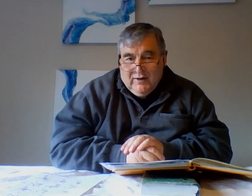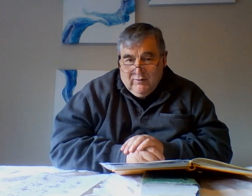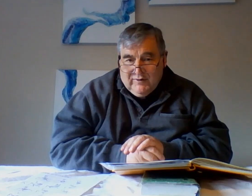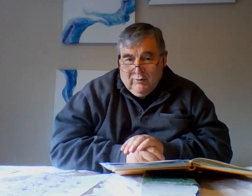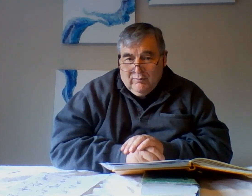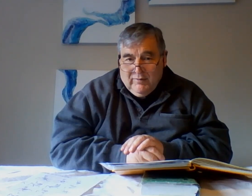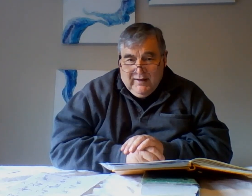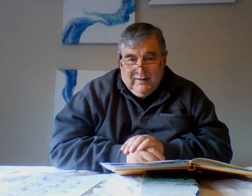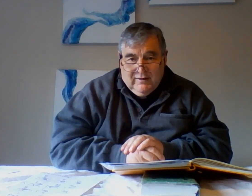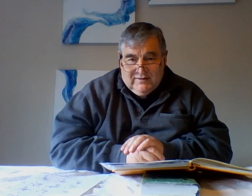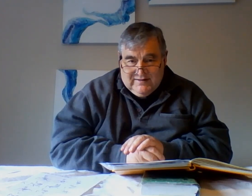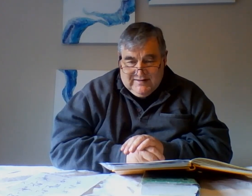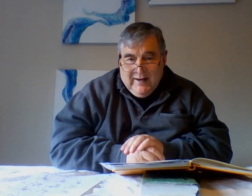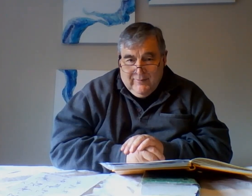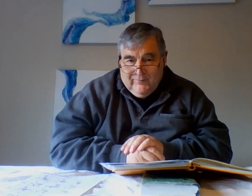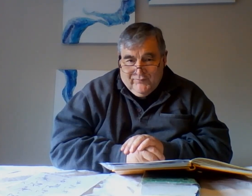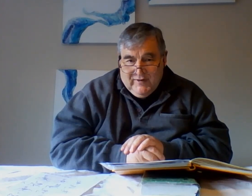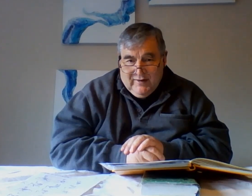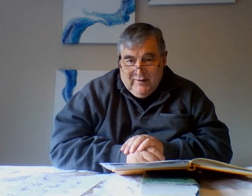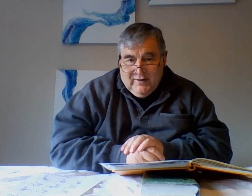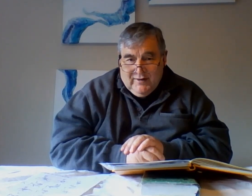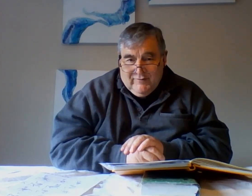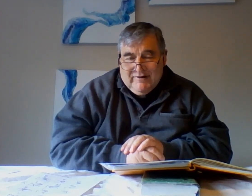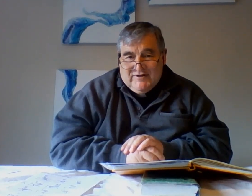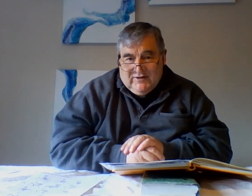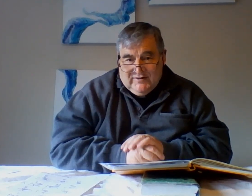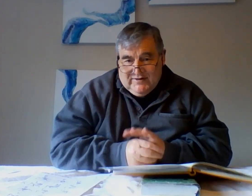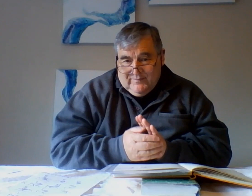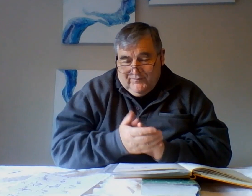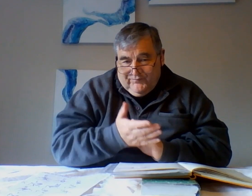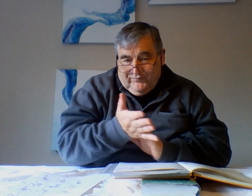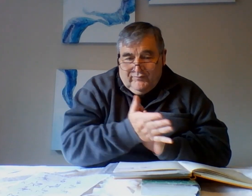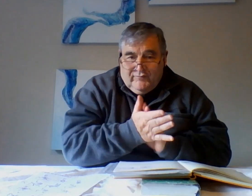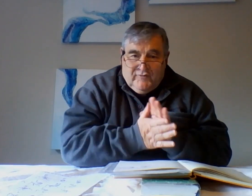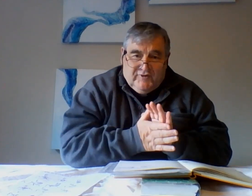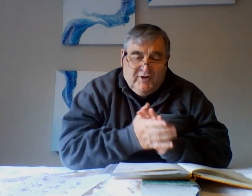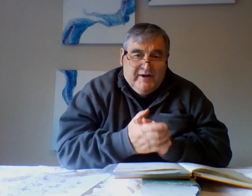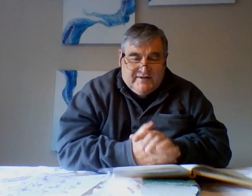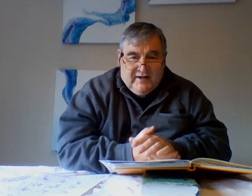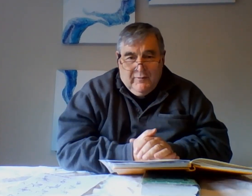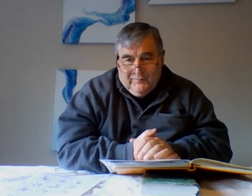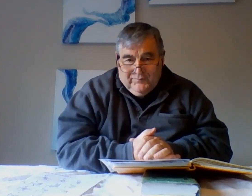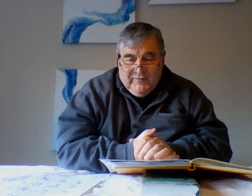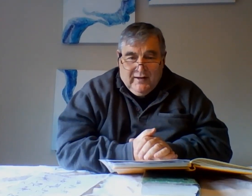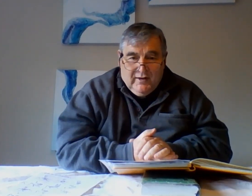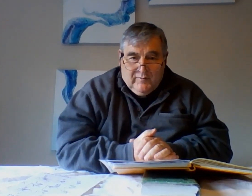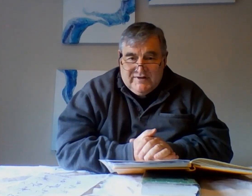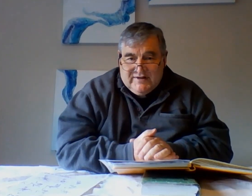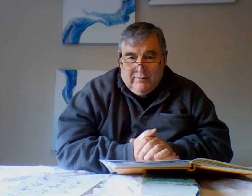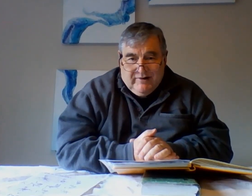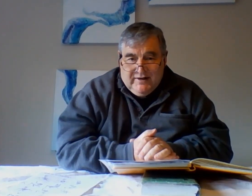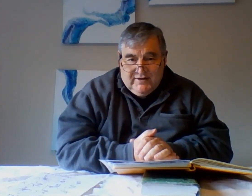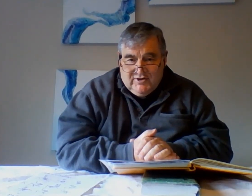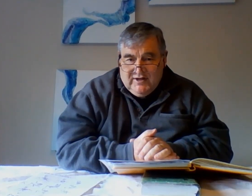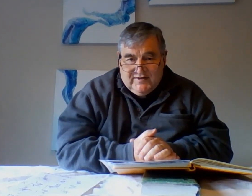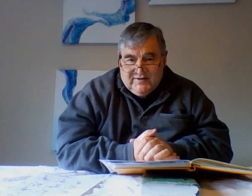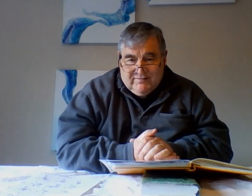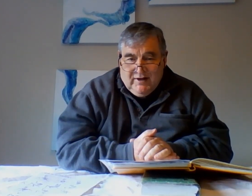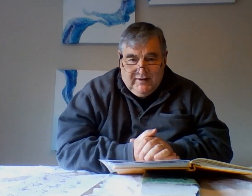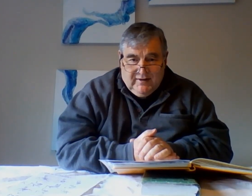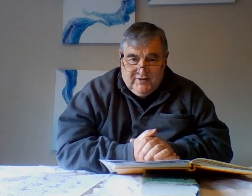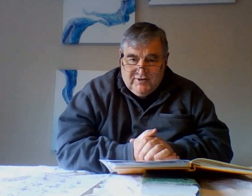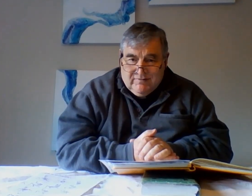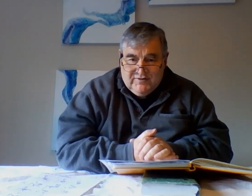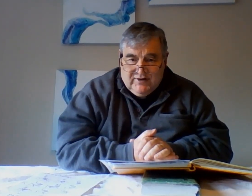you don't mean to say, for instance: Two weeks ago, we celebrated Jesus riding into Jerusalem